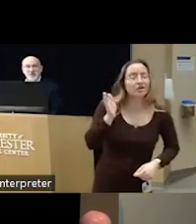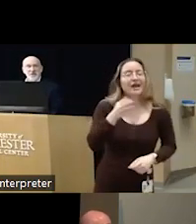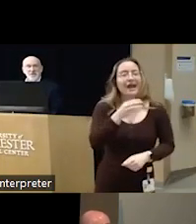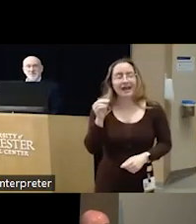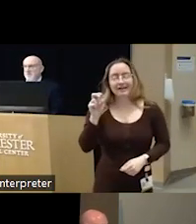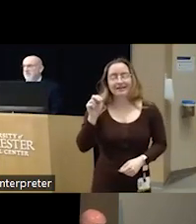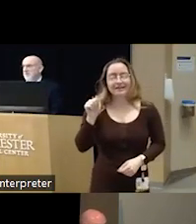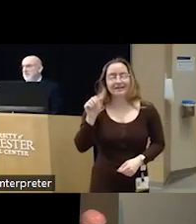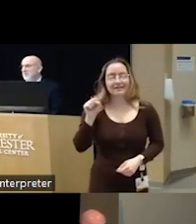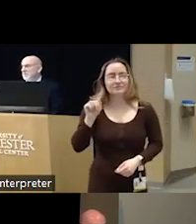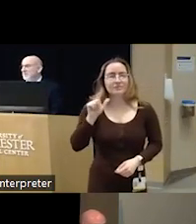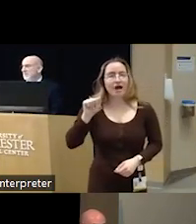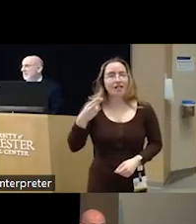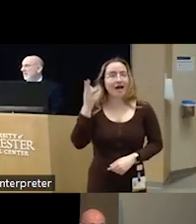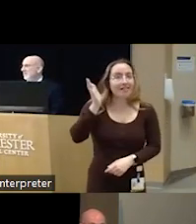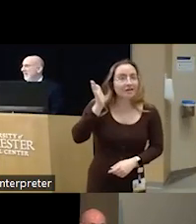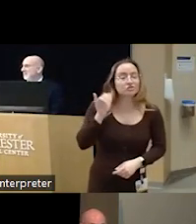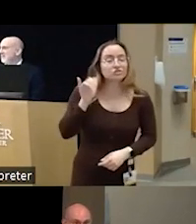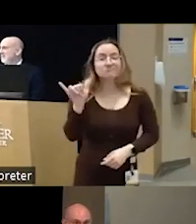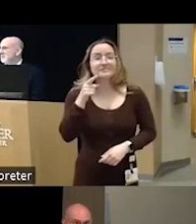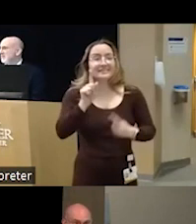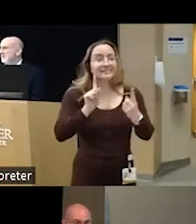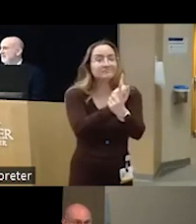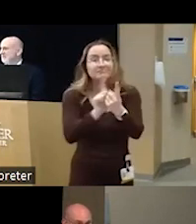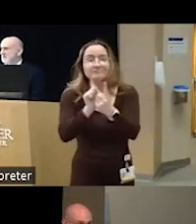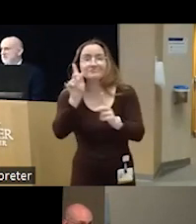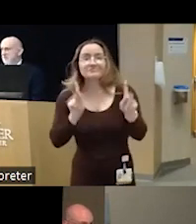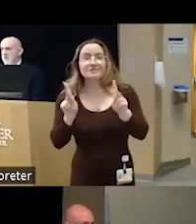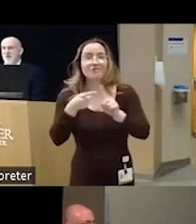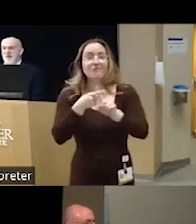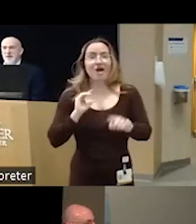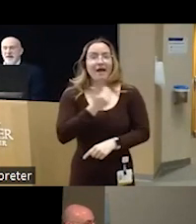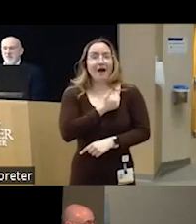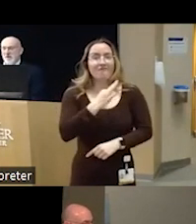He's been meeting with people on our faculty interested in this work and we'll have